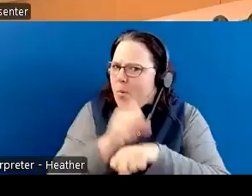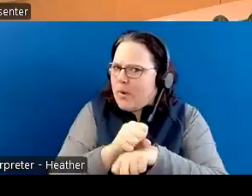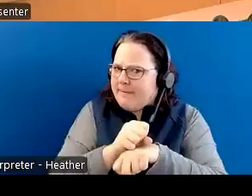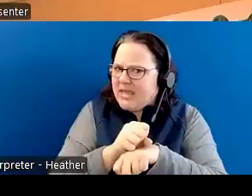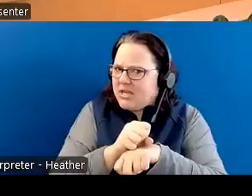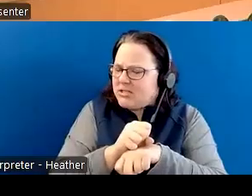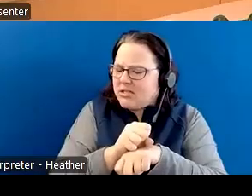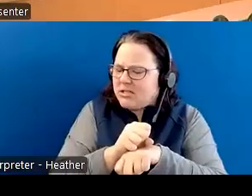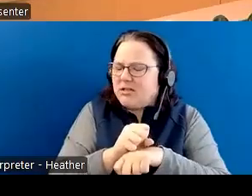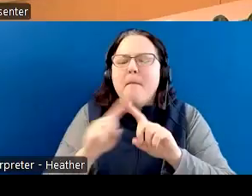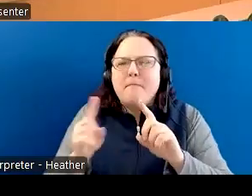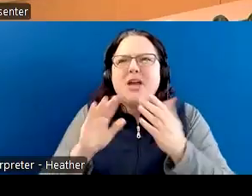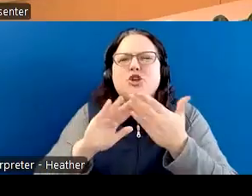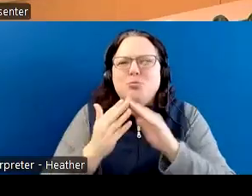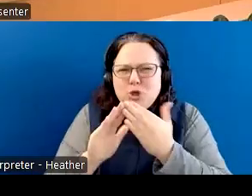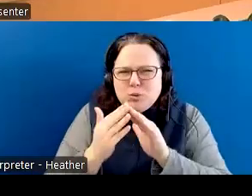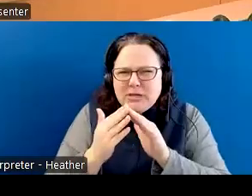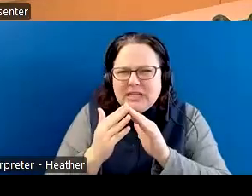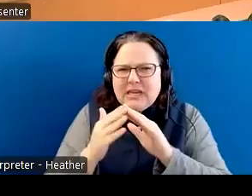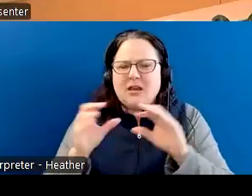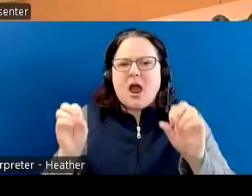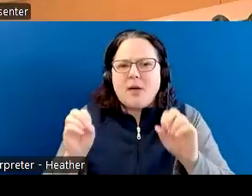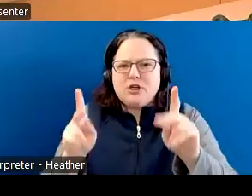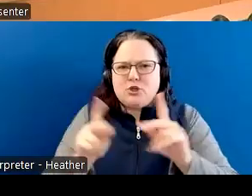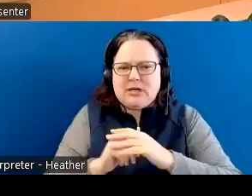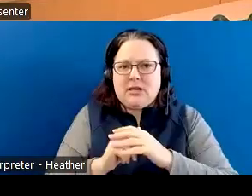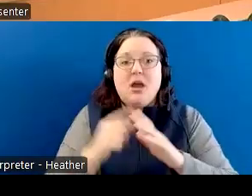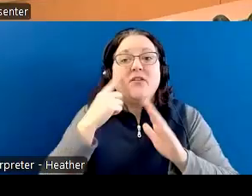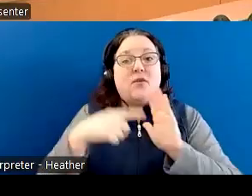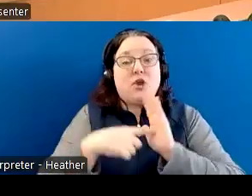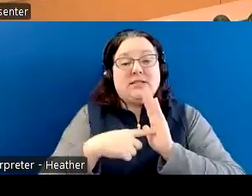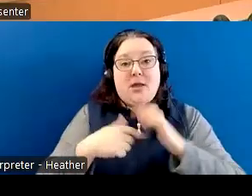um community opportunities to go out, like for example, I've gone to the mall with my